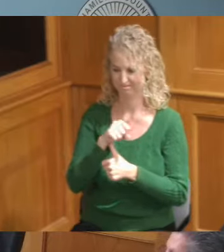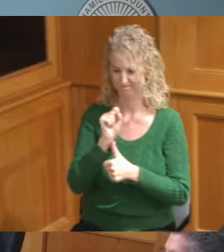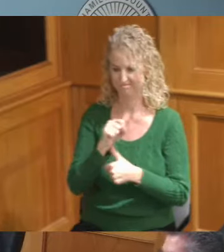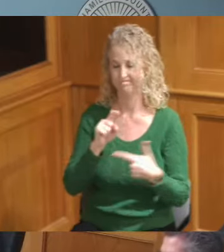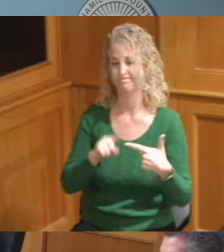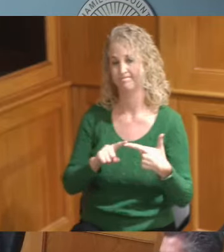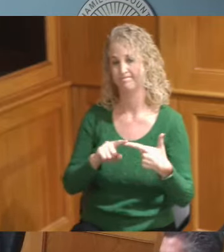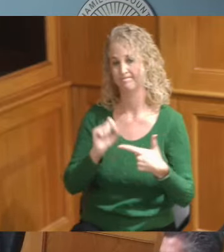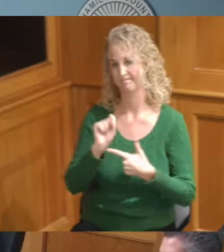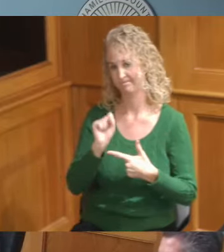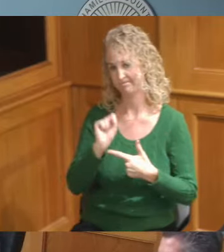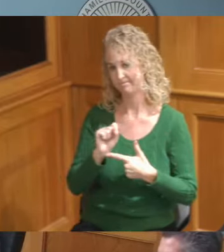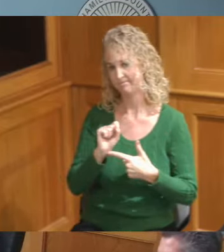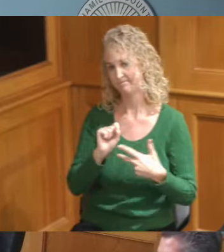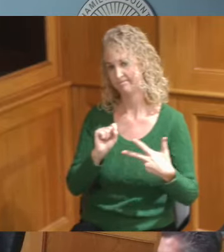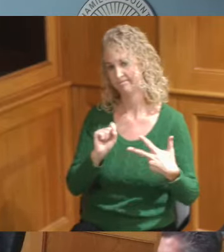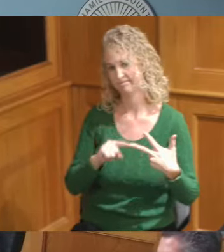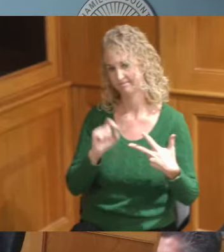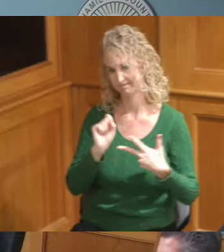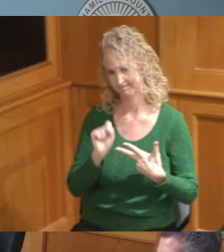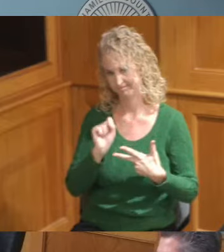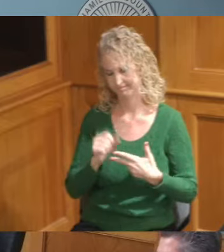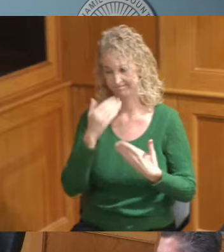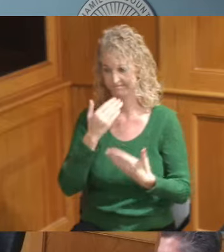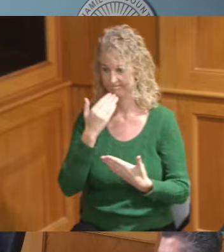Summerow Dumas. Yes. Commissioner Reece. Yes. Thank you. Thank you, Commissioner. Thanks,